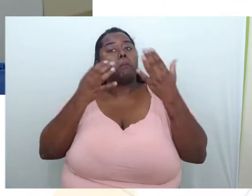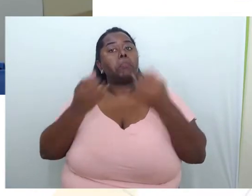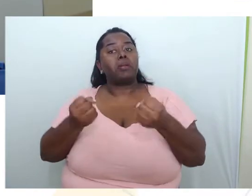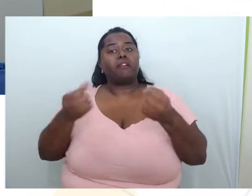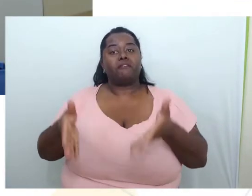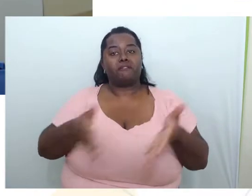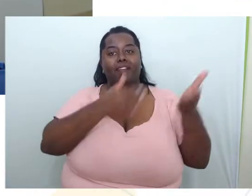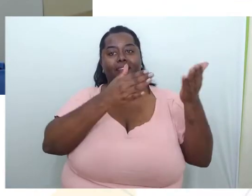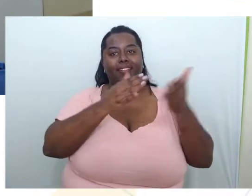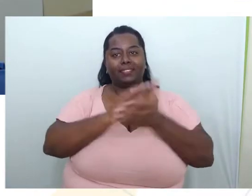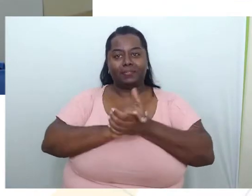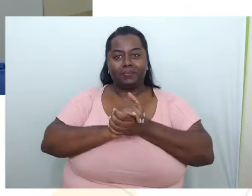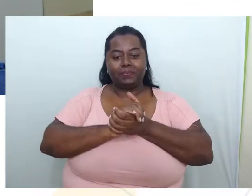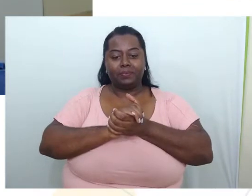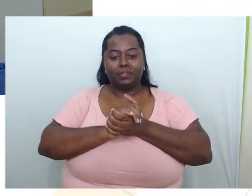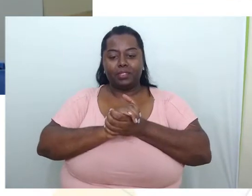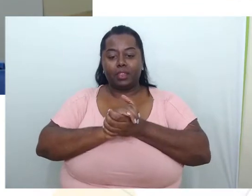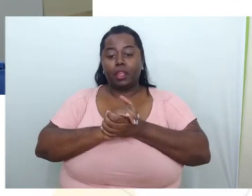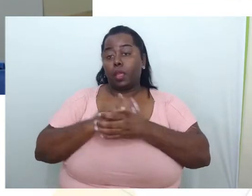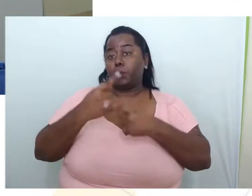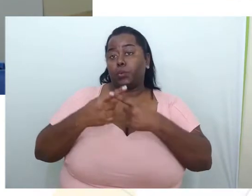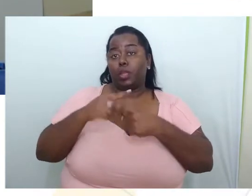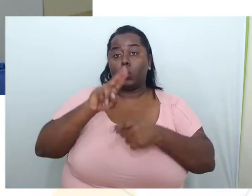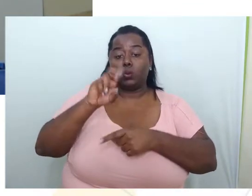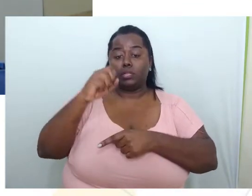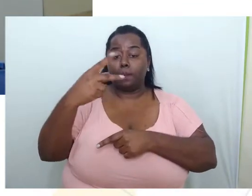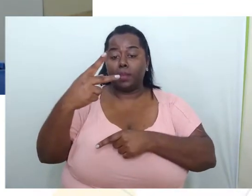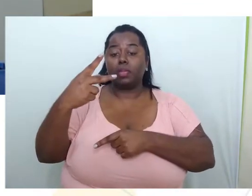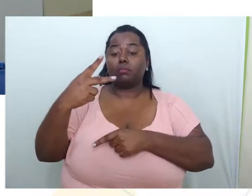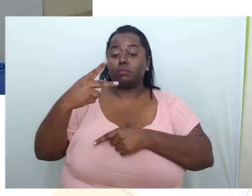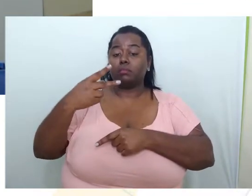the promises that we make because they would say all right the USP is promising